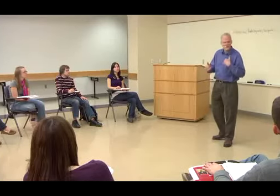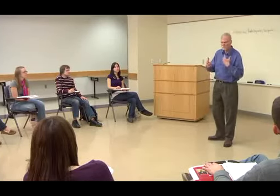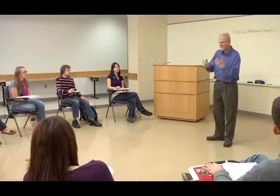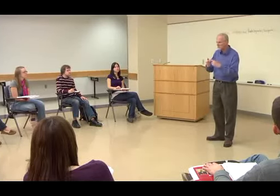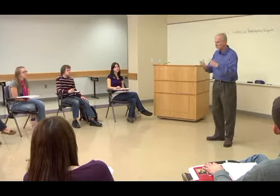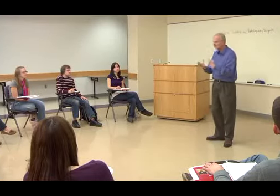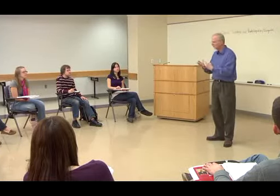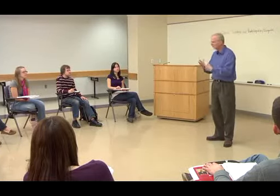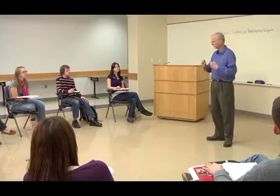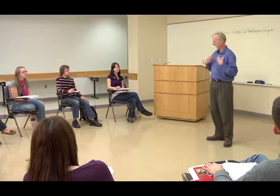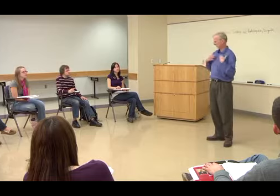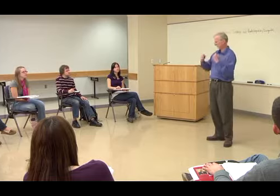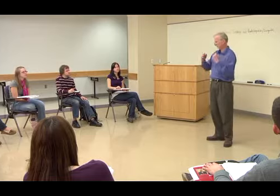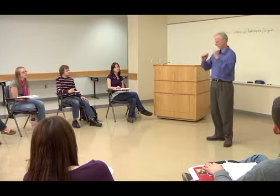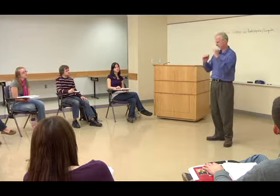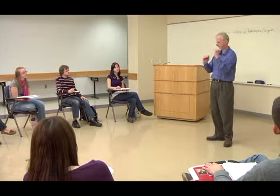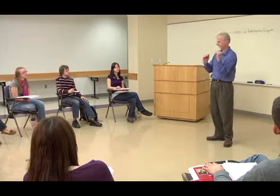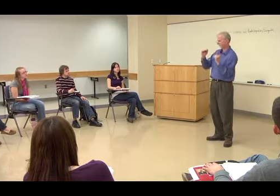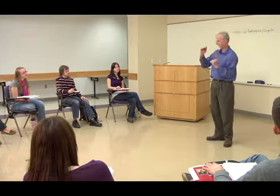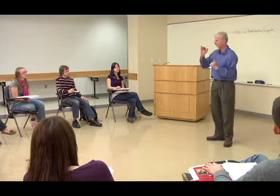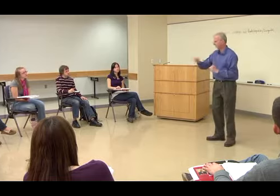Today, I want to discuss how health disparities...